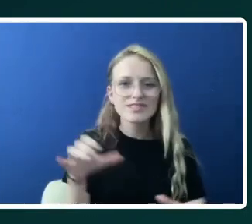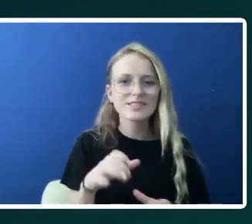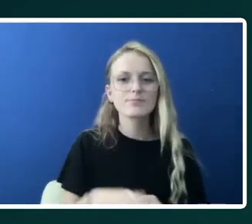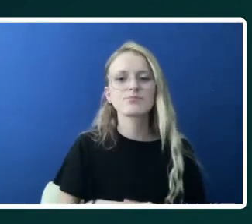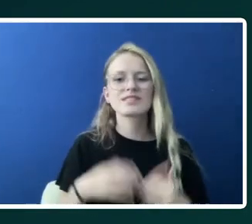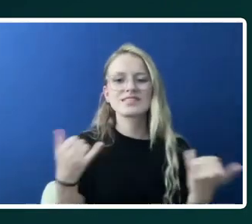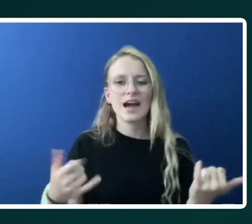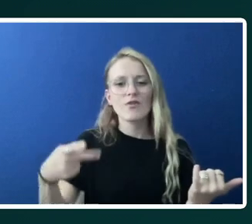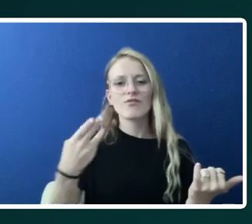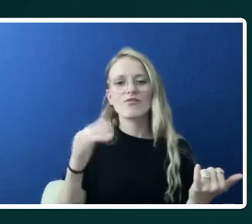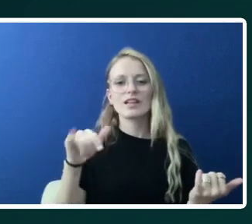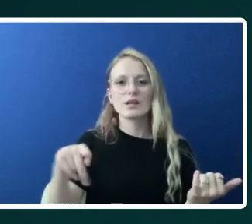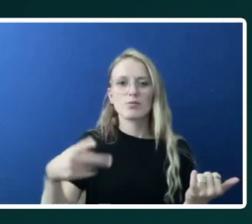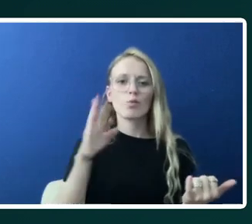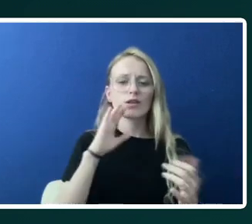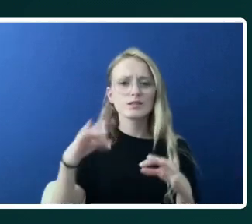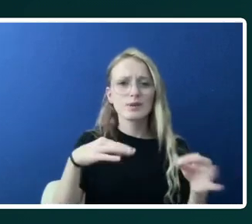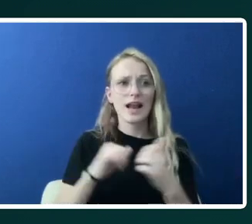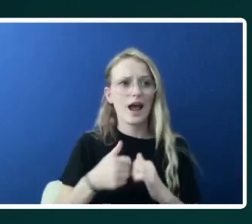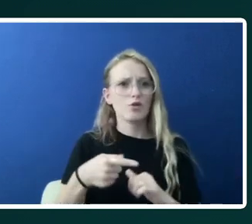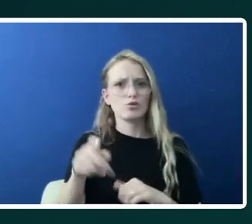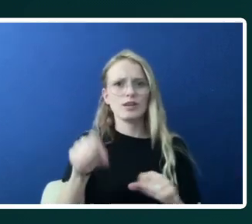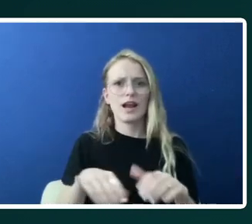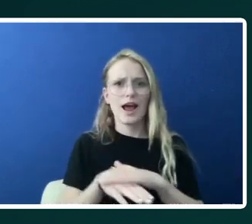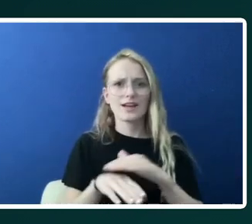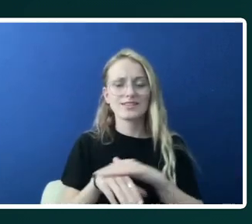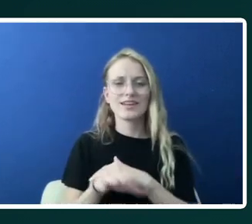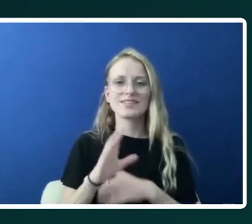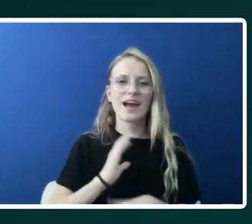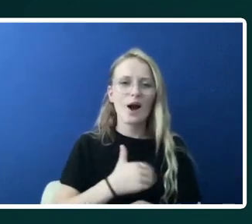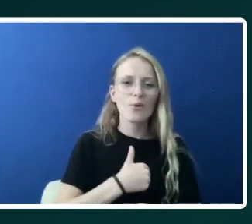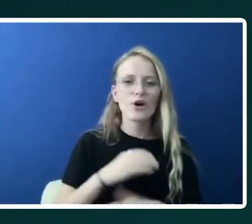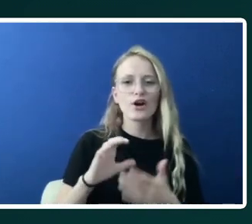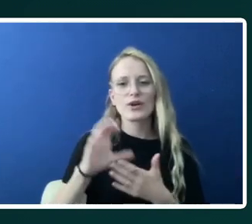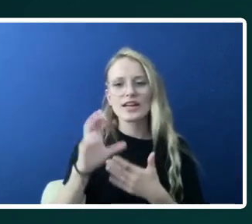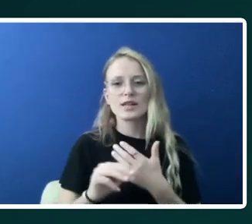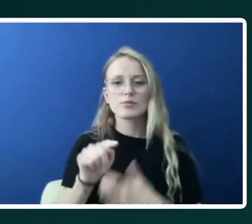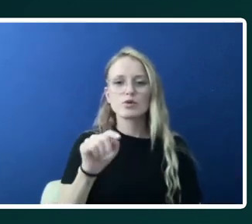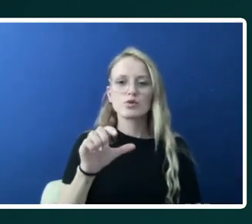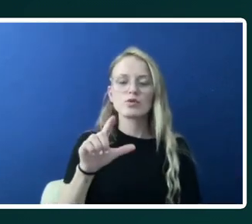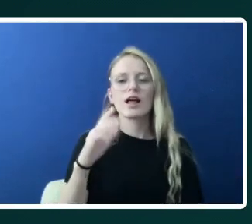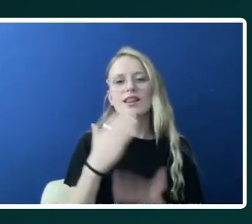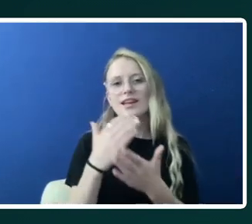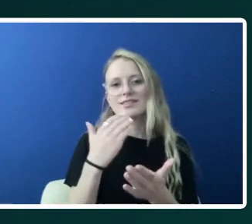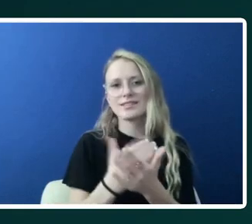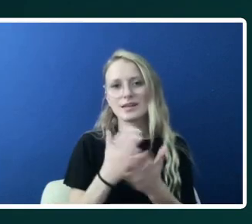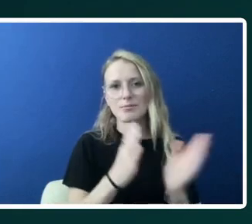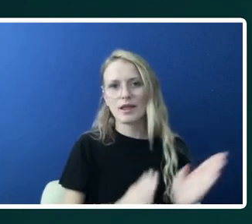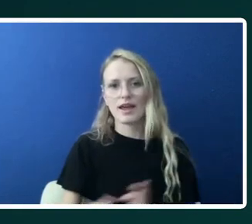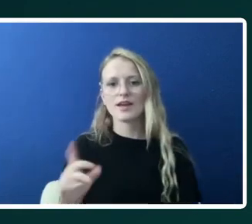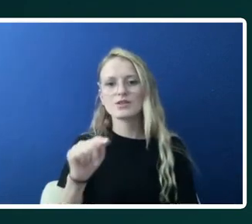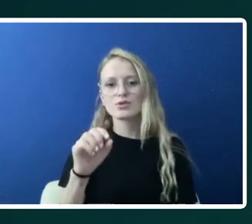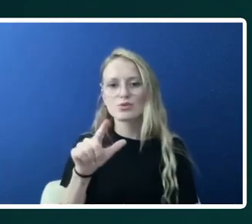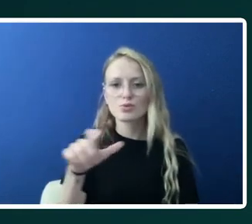just like this very simple one, to create your own activities and your own lesson plans.